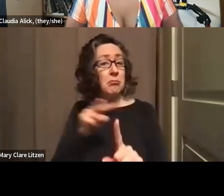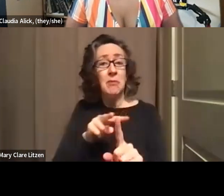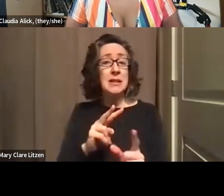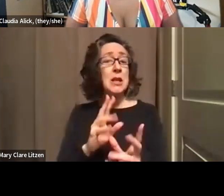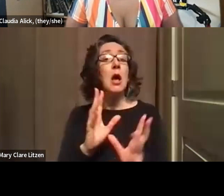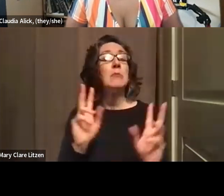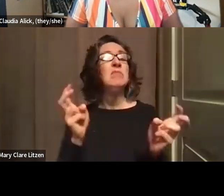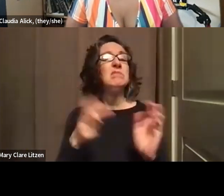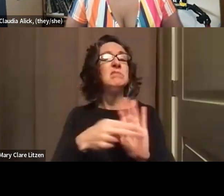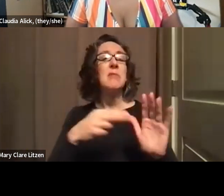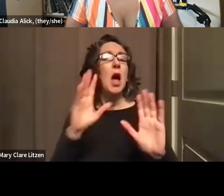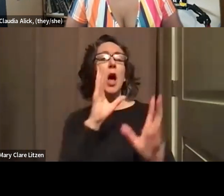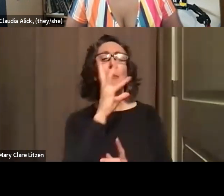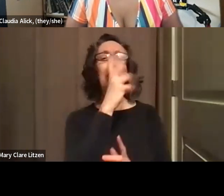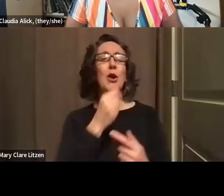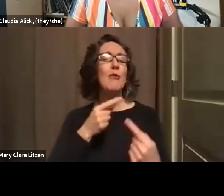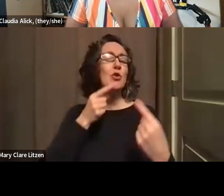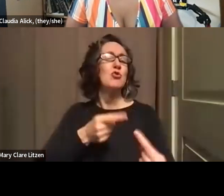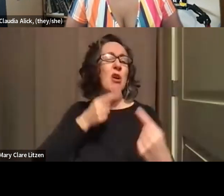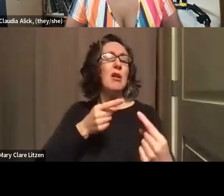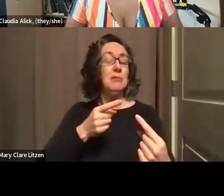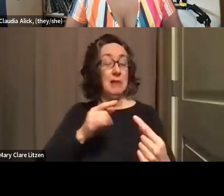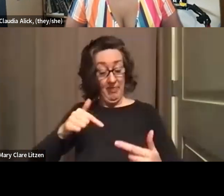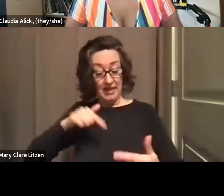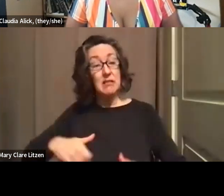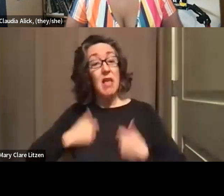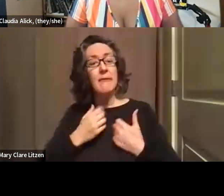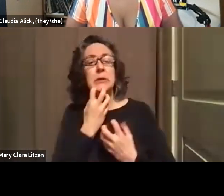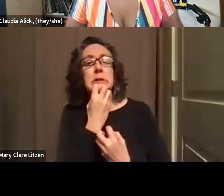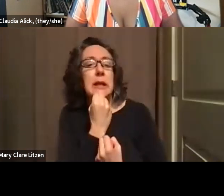It's life is sacred, it's part of the process and journey.